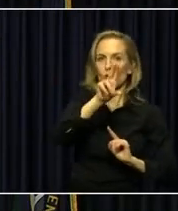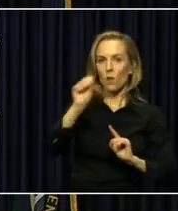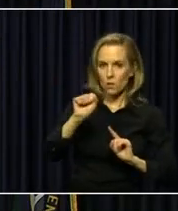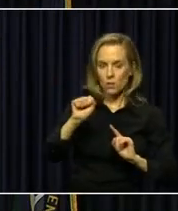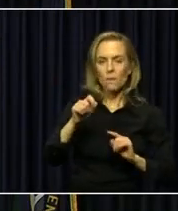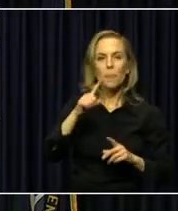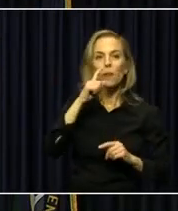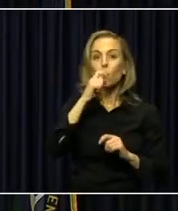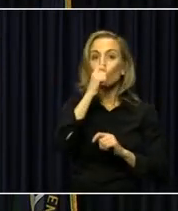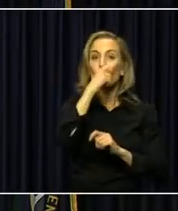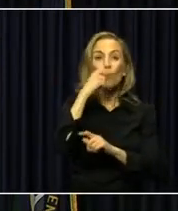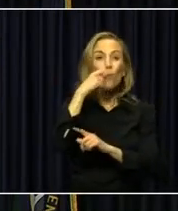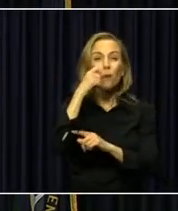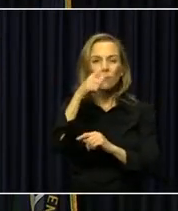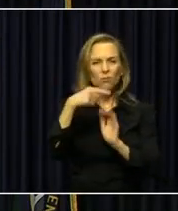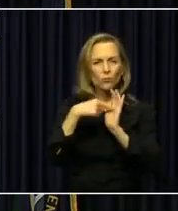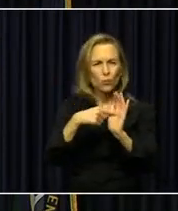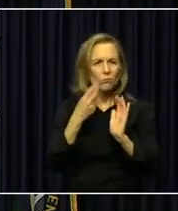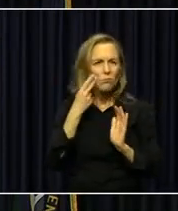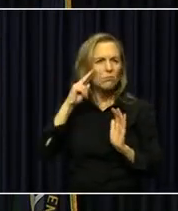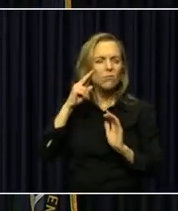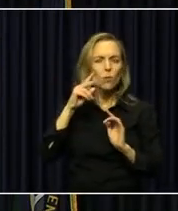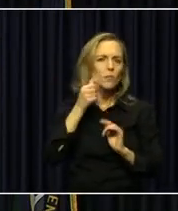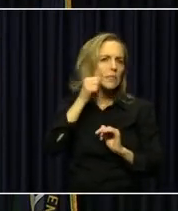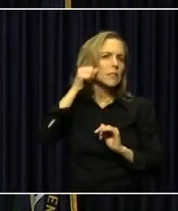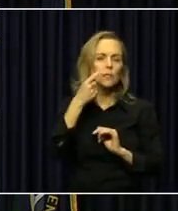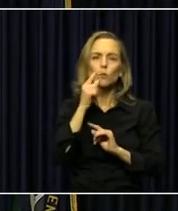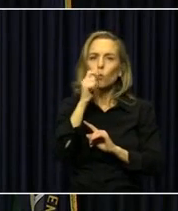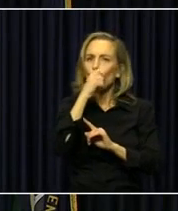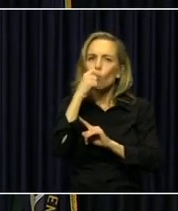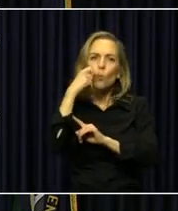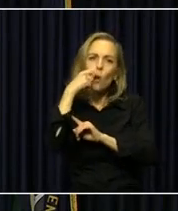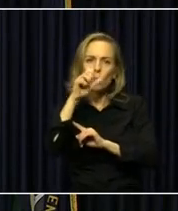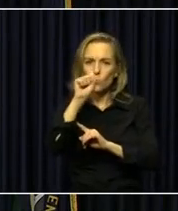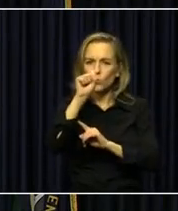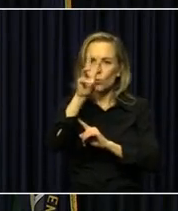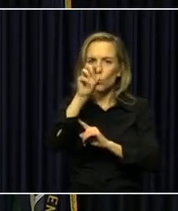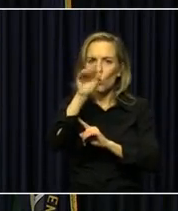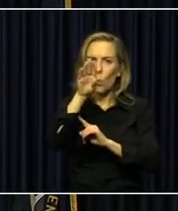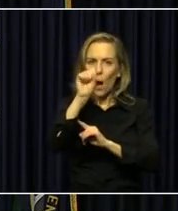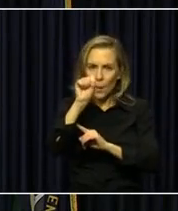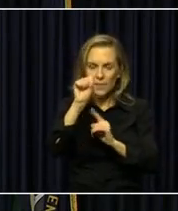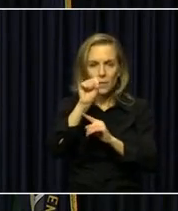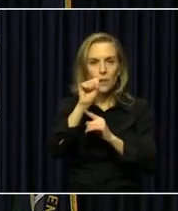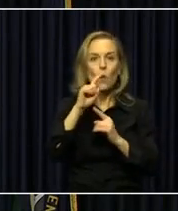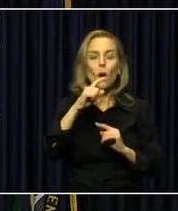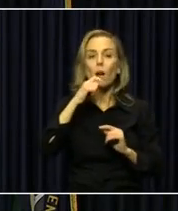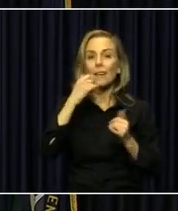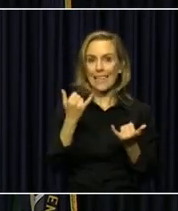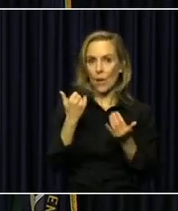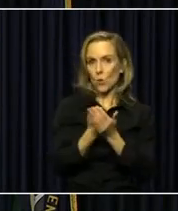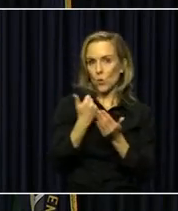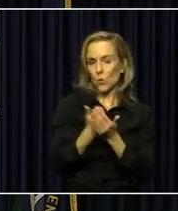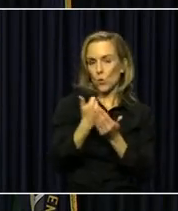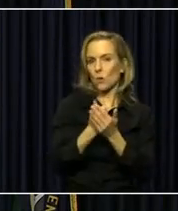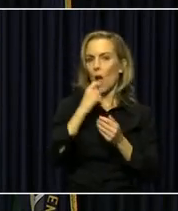NUMBER OF PEOPLE THAT YOU WOULD NEED TO DO THAT. OUR HOPE IS AGAIN NEXT WEEK TO BE PROVIDING NUMBERS ON THESE.